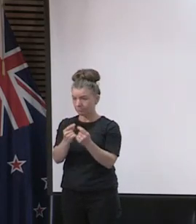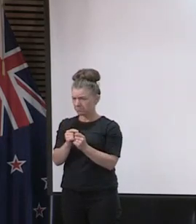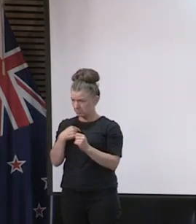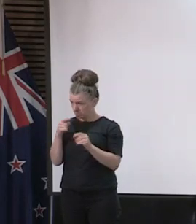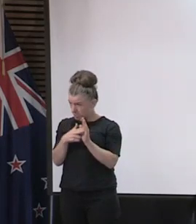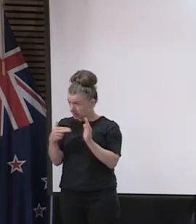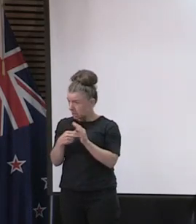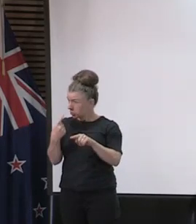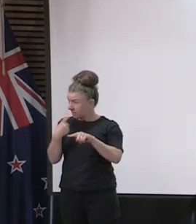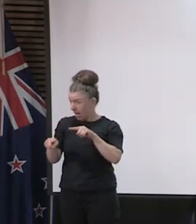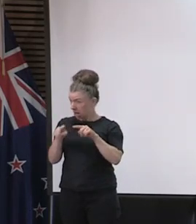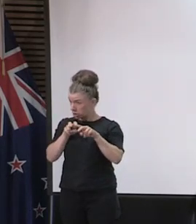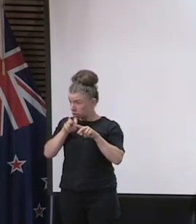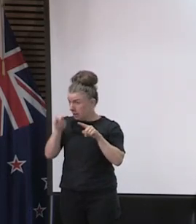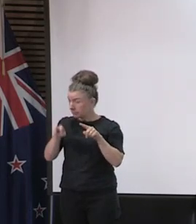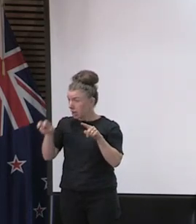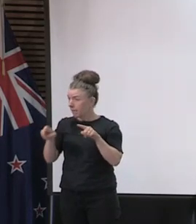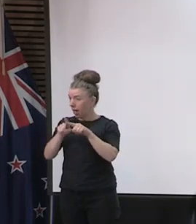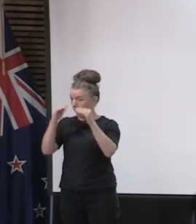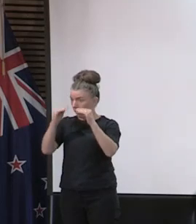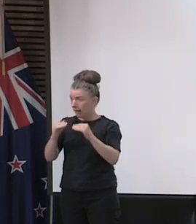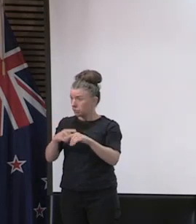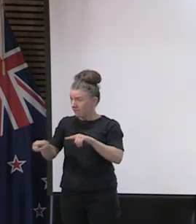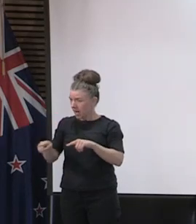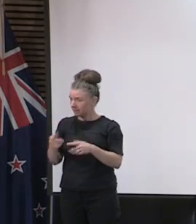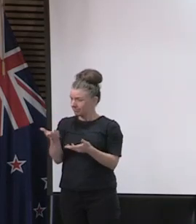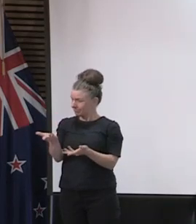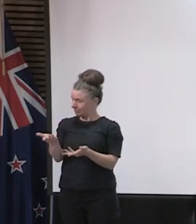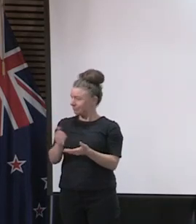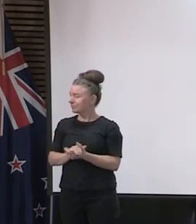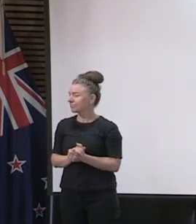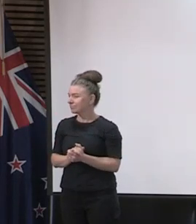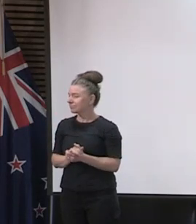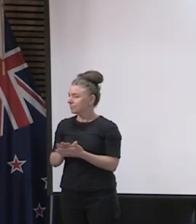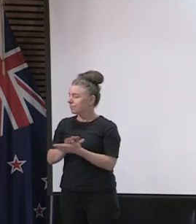quickly. And so as I have